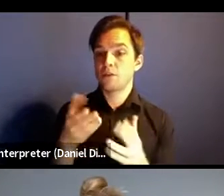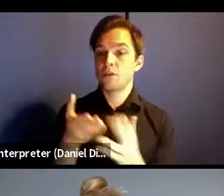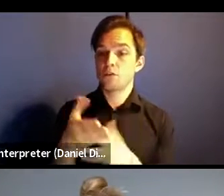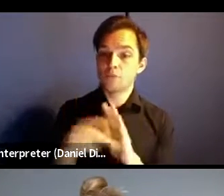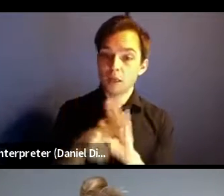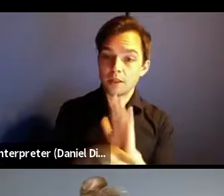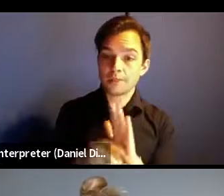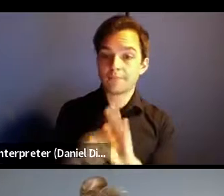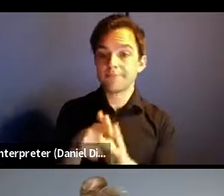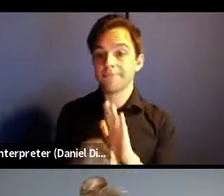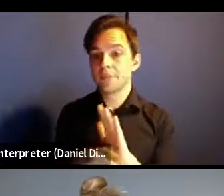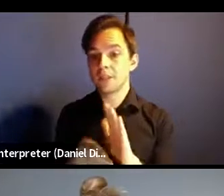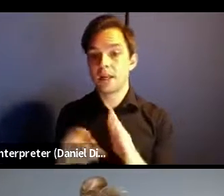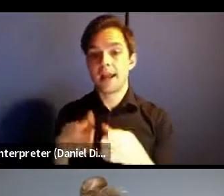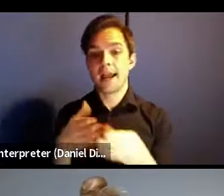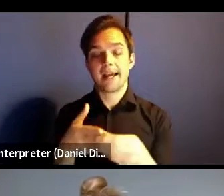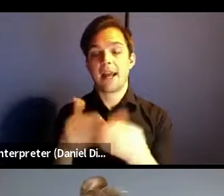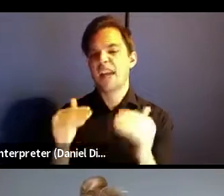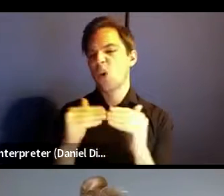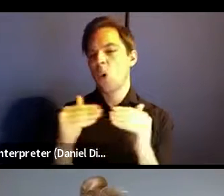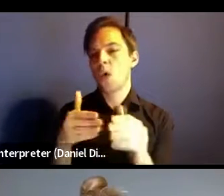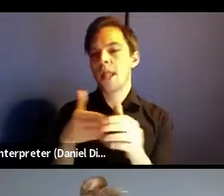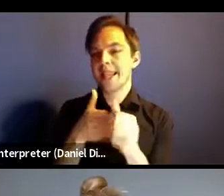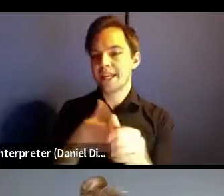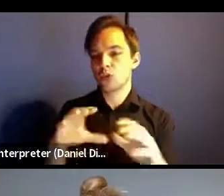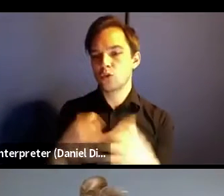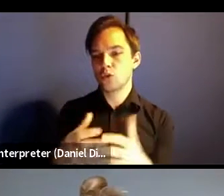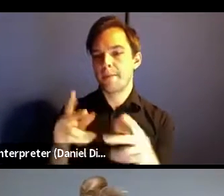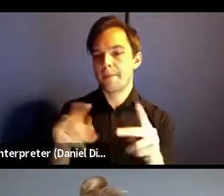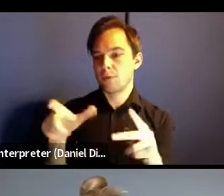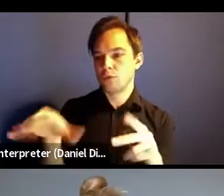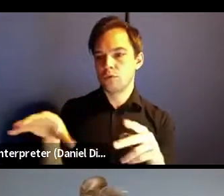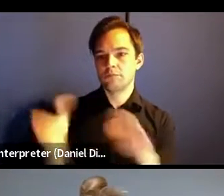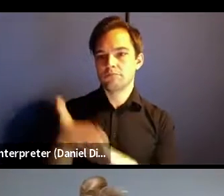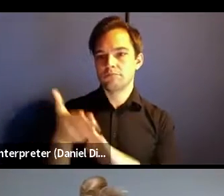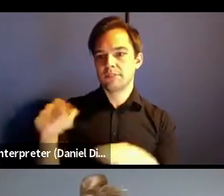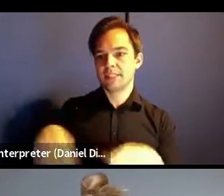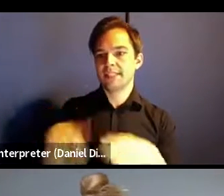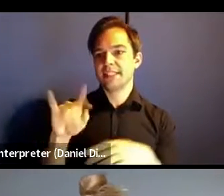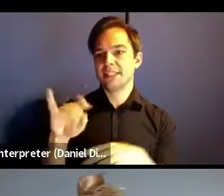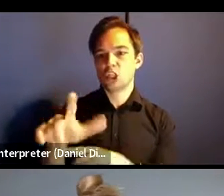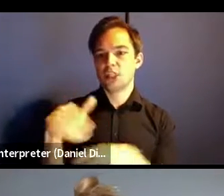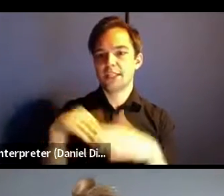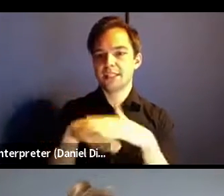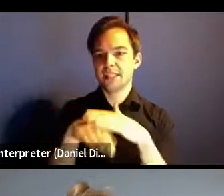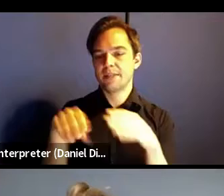I call it a group peers that do this work of digital accessibility at their institutions.